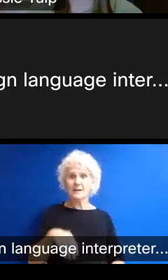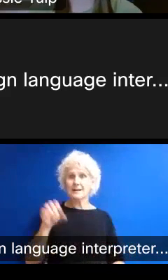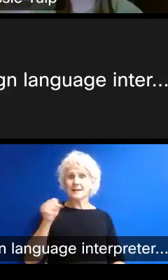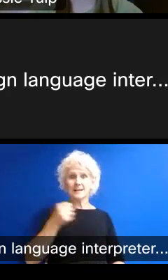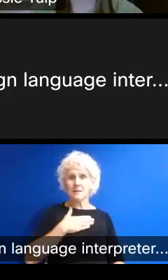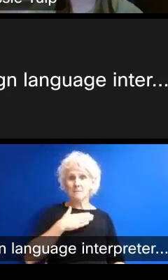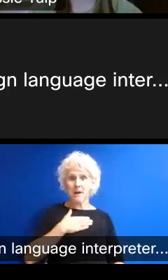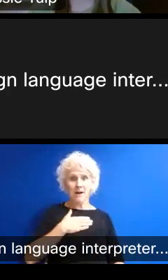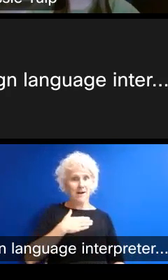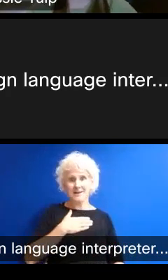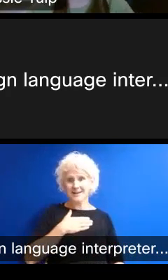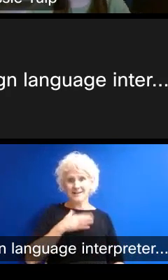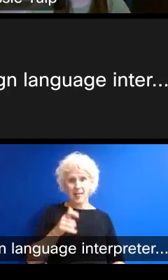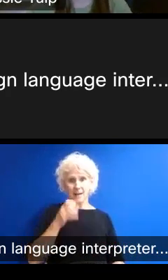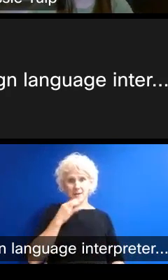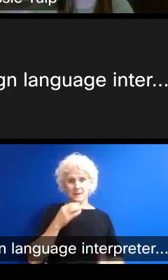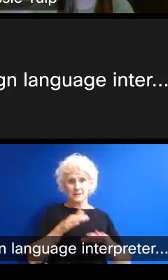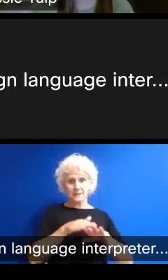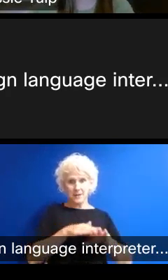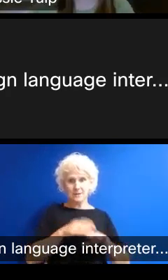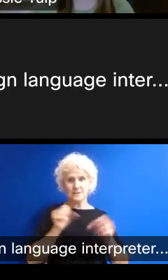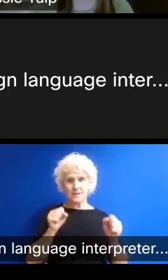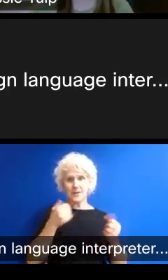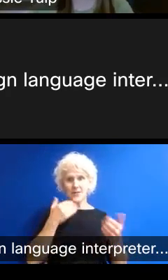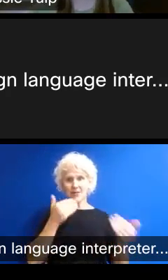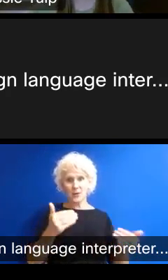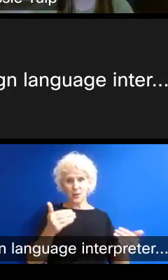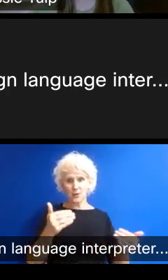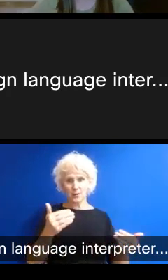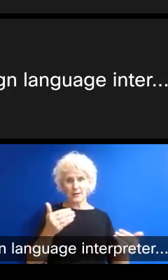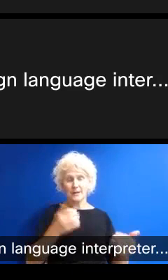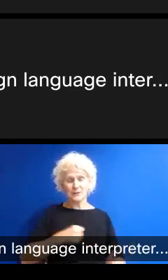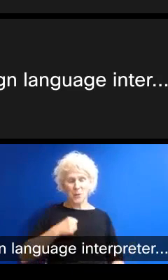is a little delayed, I think, so thank you. - [Liz] Yes, I think I am too, sorry about that.